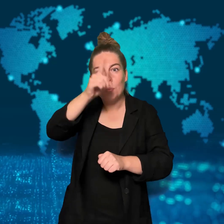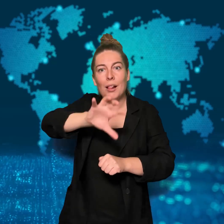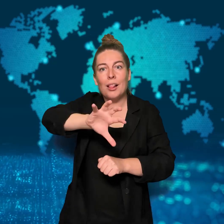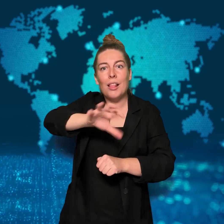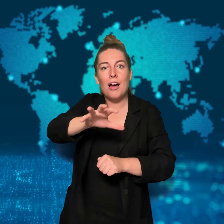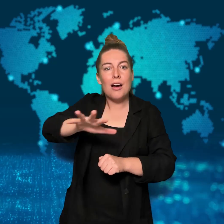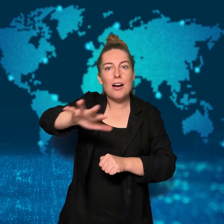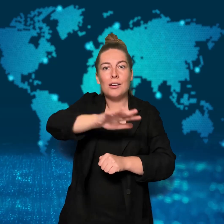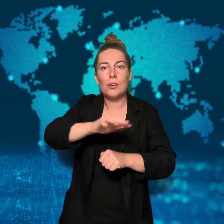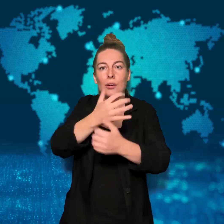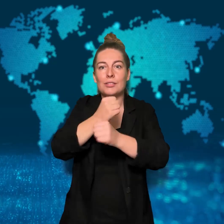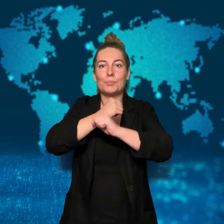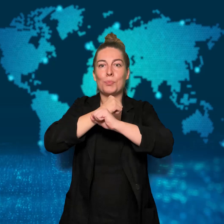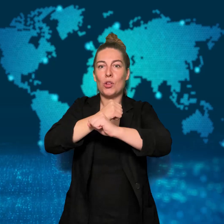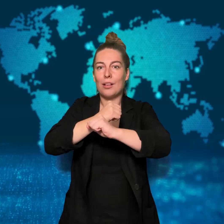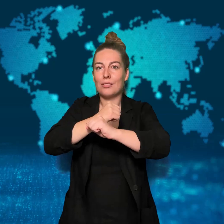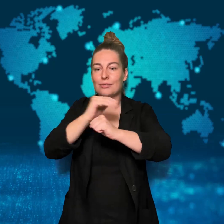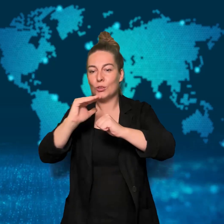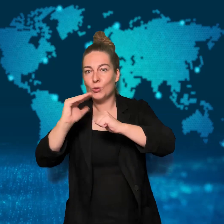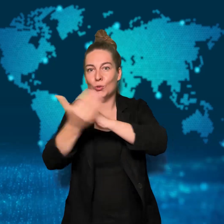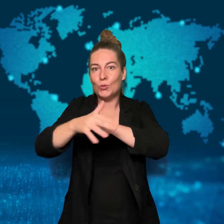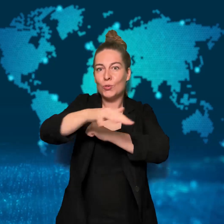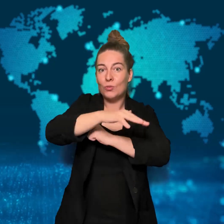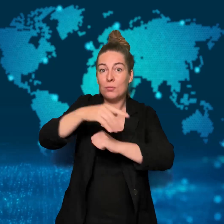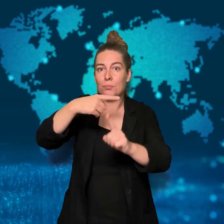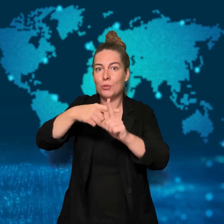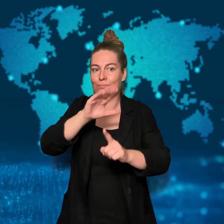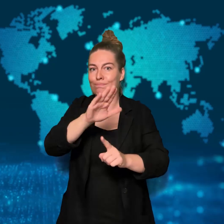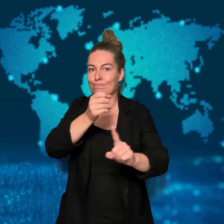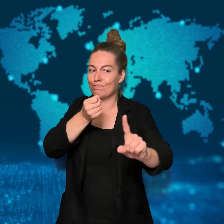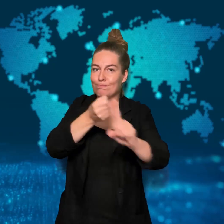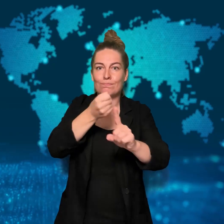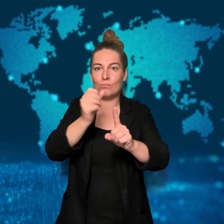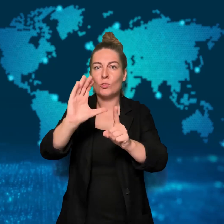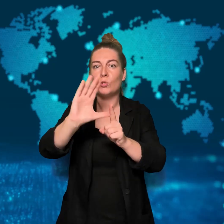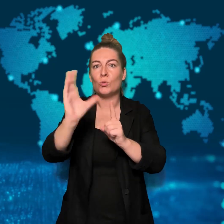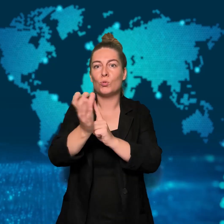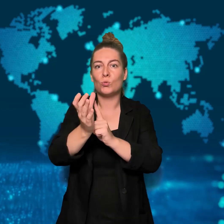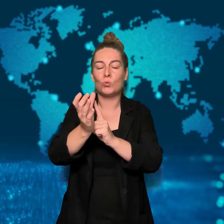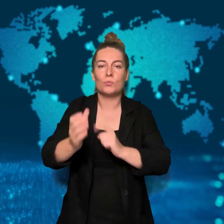Otherwise, increasing migration could impact Germany's national security and culture.